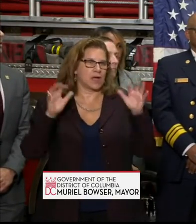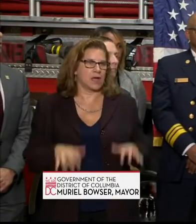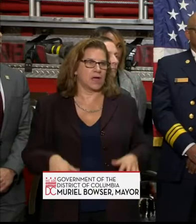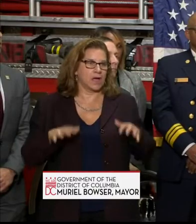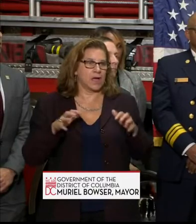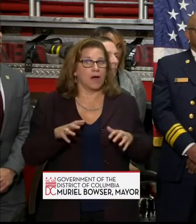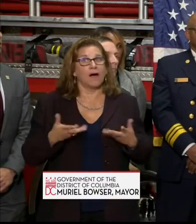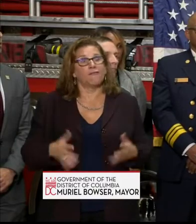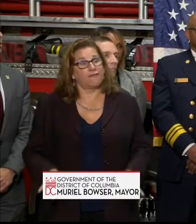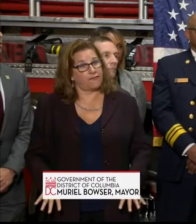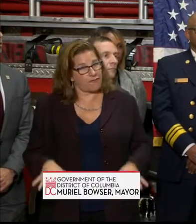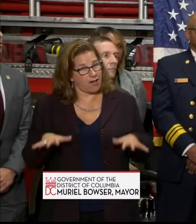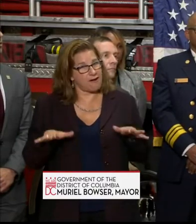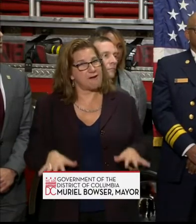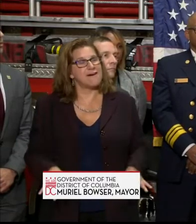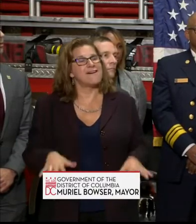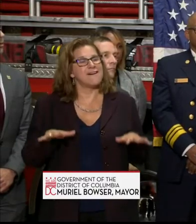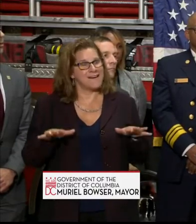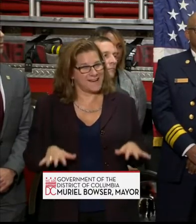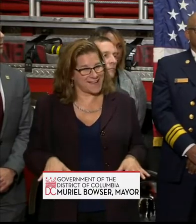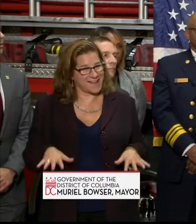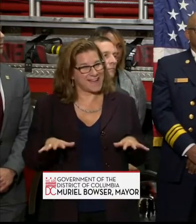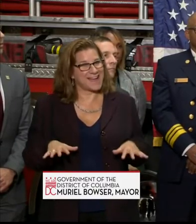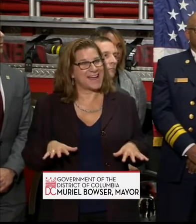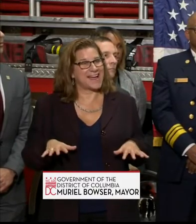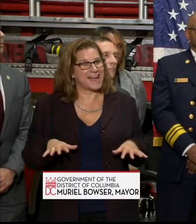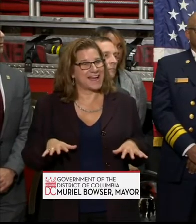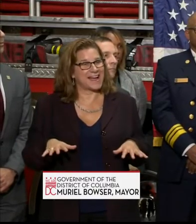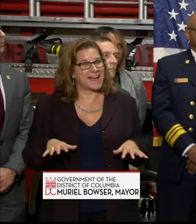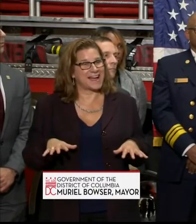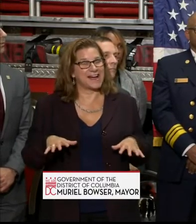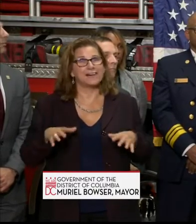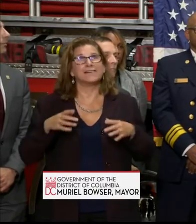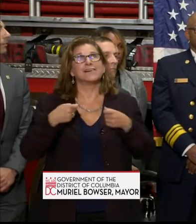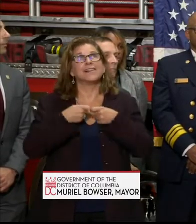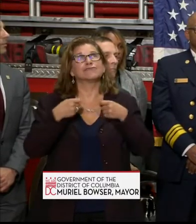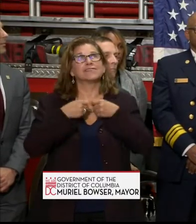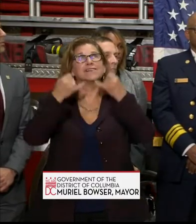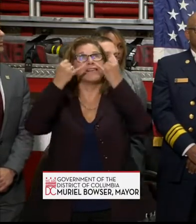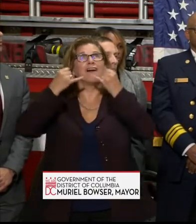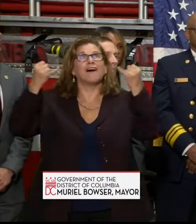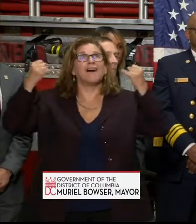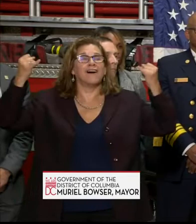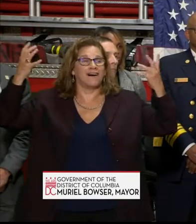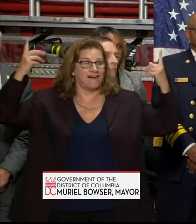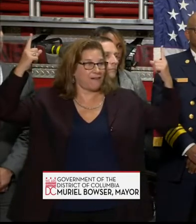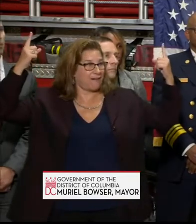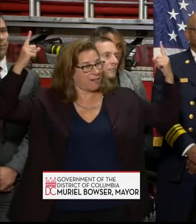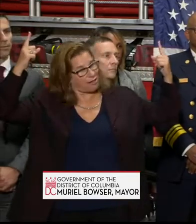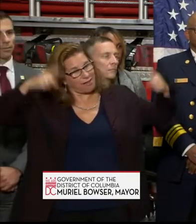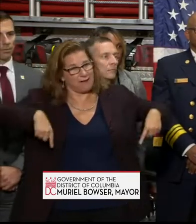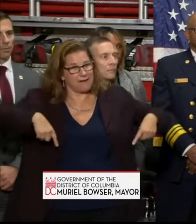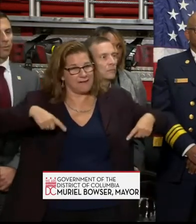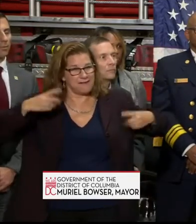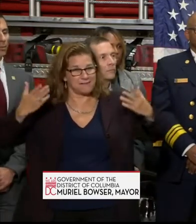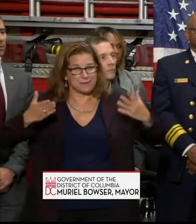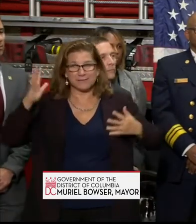PARTICULARLY AMONG OUR LOW LYING AREAS, DOWNED TREES, POWER LINES AND POSSIBLE OUTAGES AND TRANSPORTATION DISRUPTIONS.